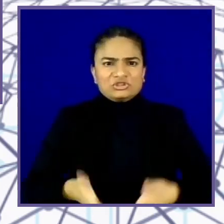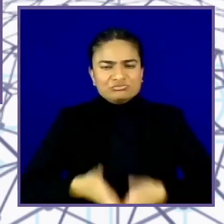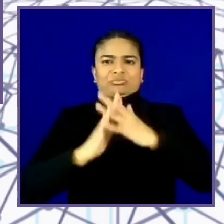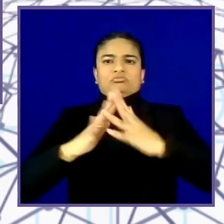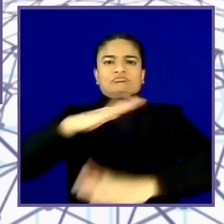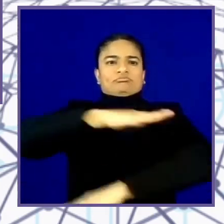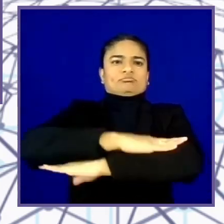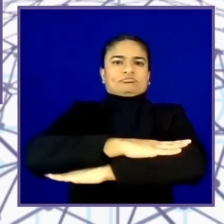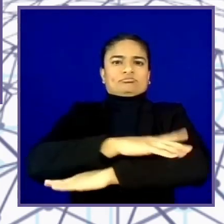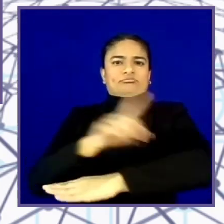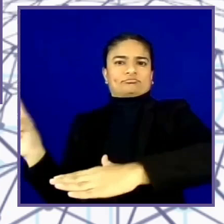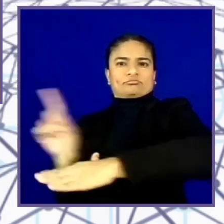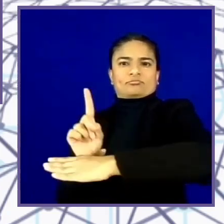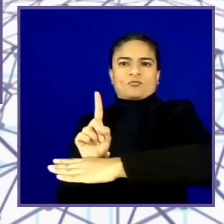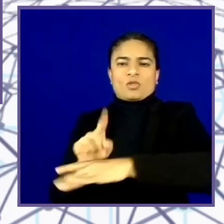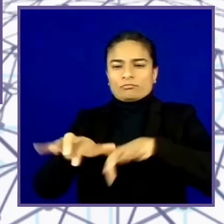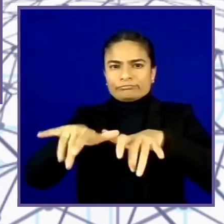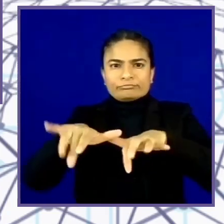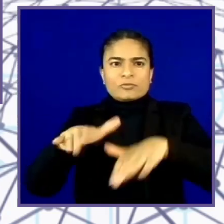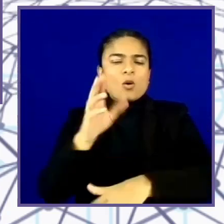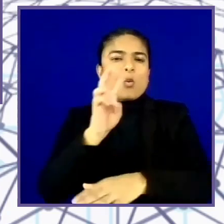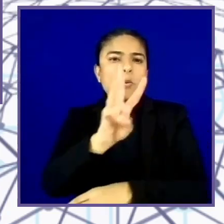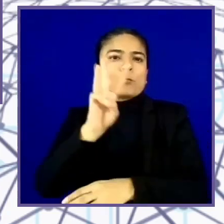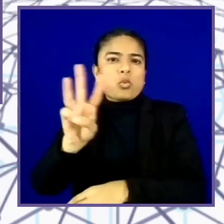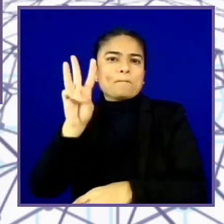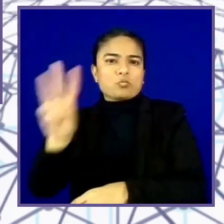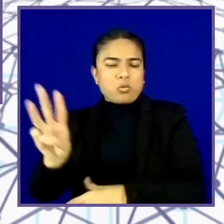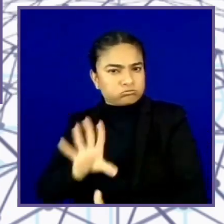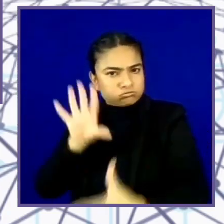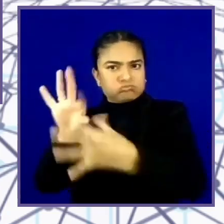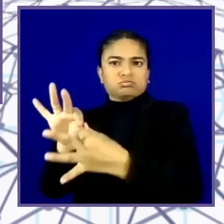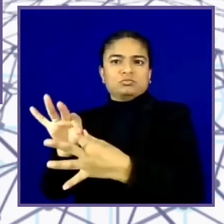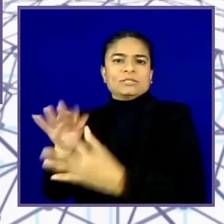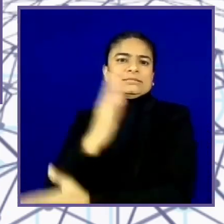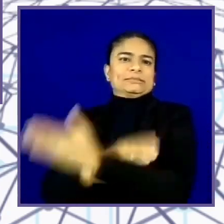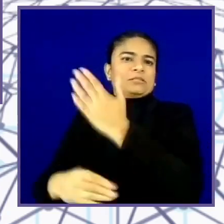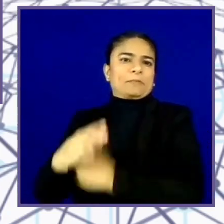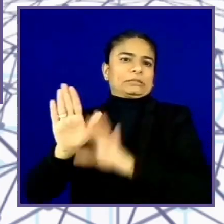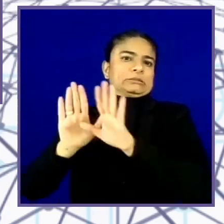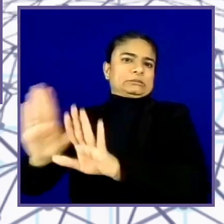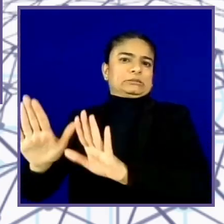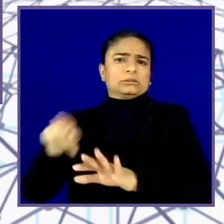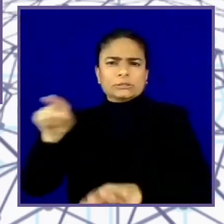the bank's policies and Practises in a completely accessible format. Then,